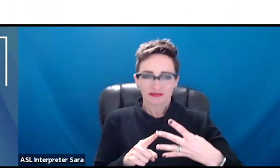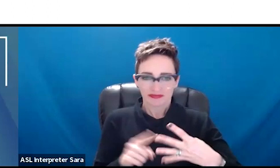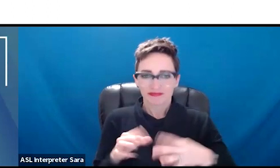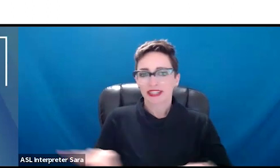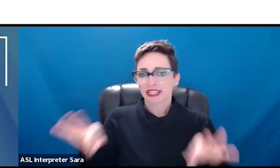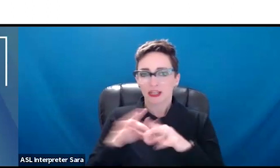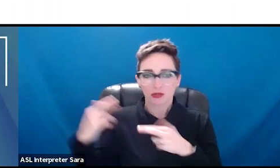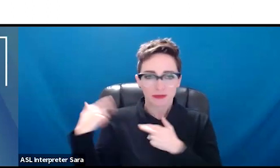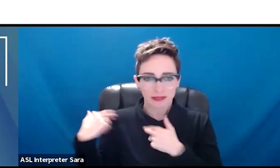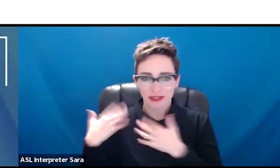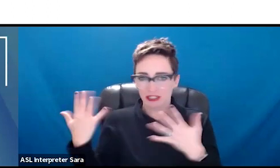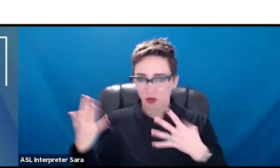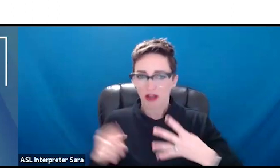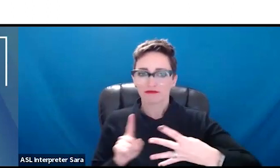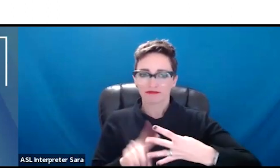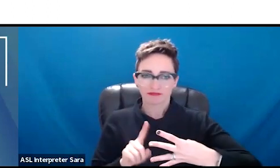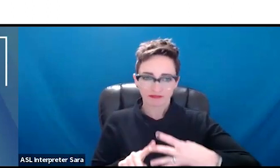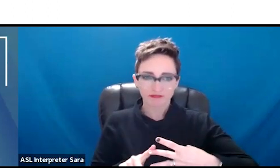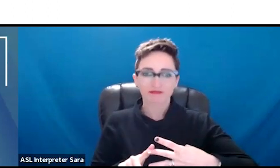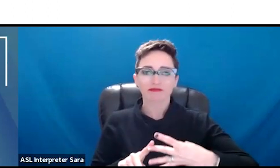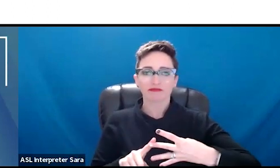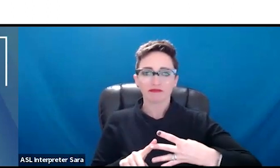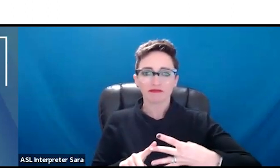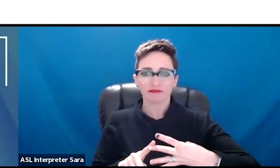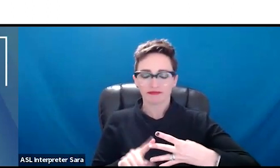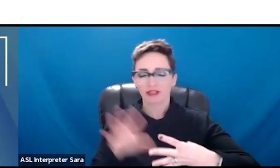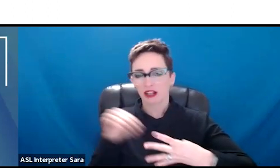Children, Young Adults & Families, Deaf Services, Recovery,